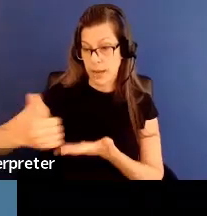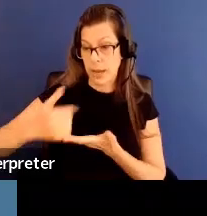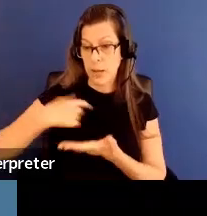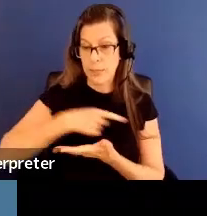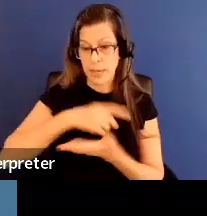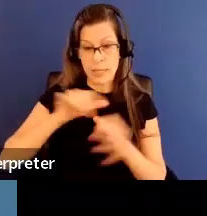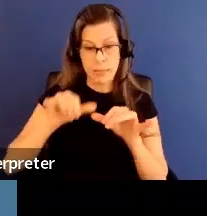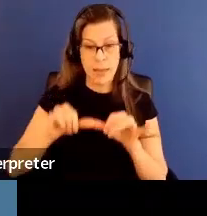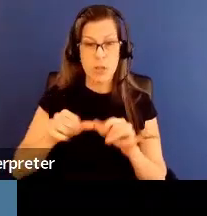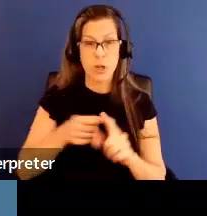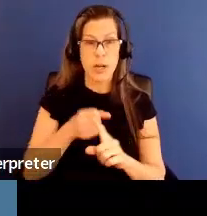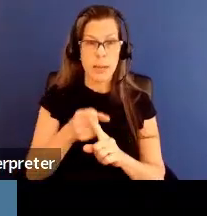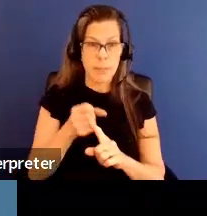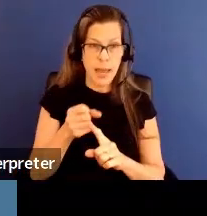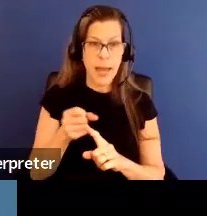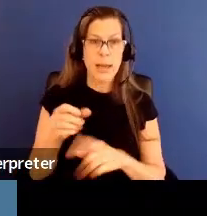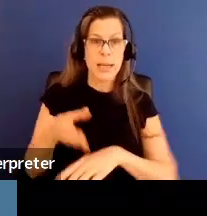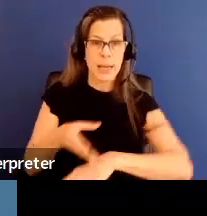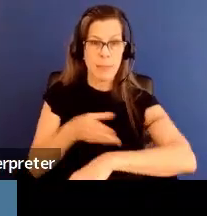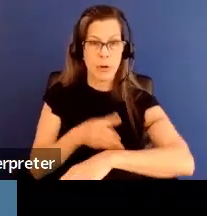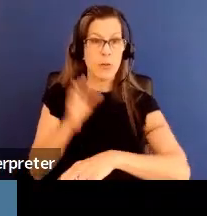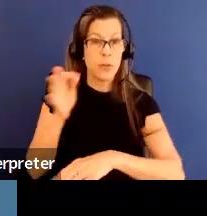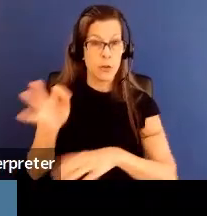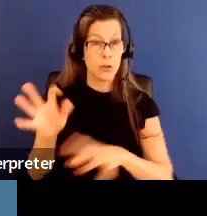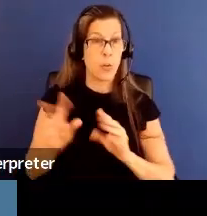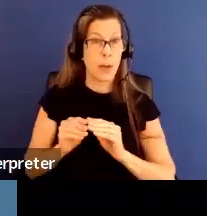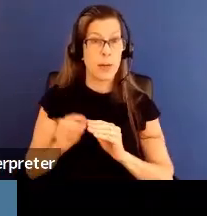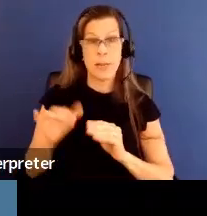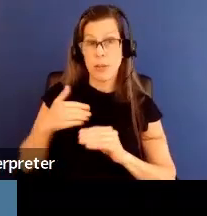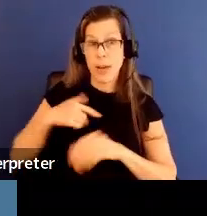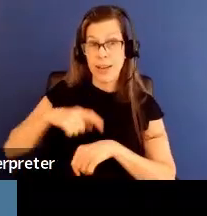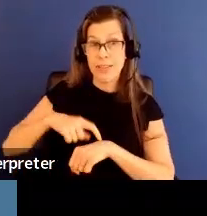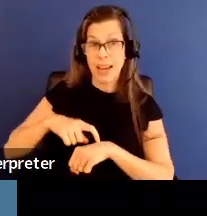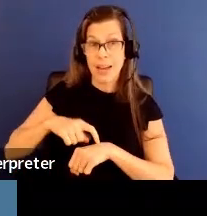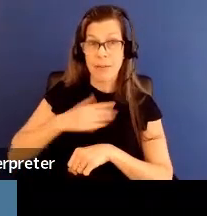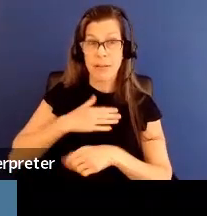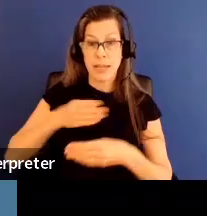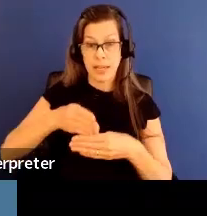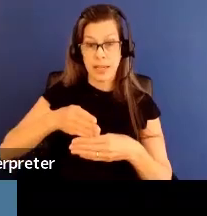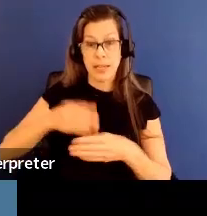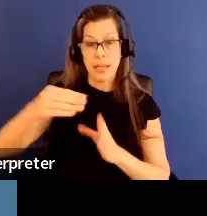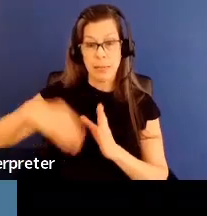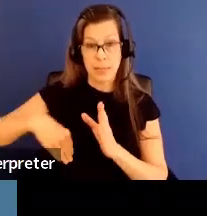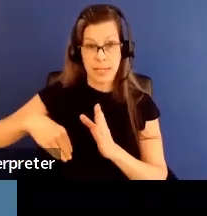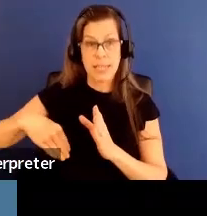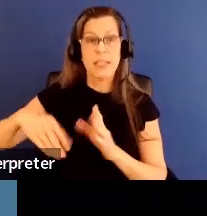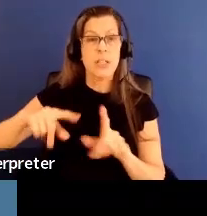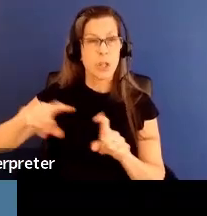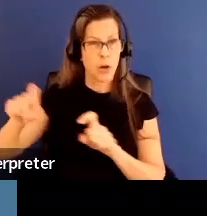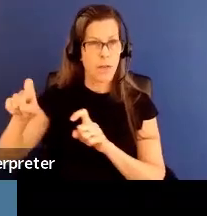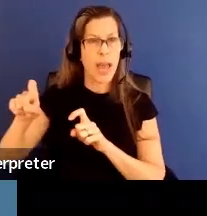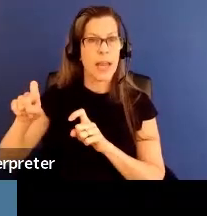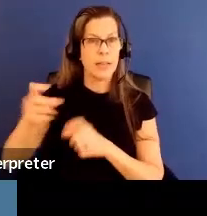to our panelists for sharing your time, expertise and insights with us today. And thank you to all of you